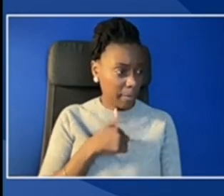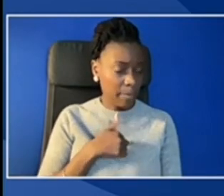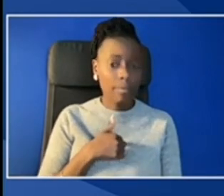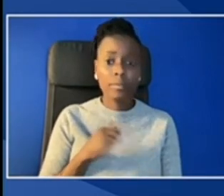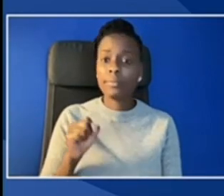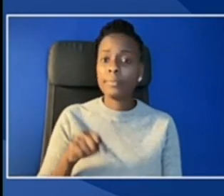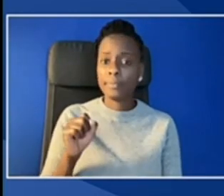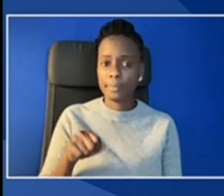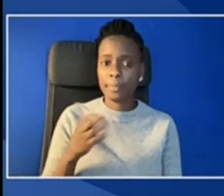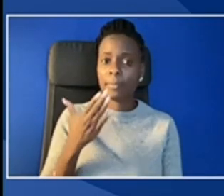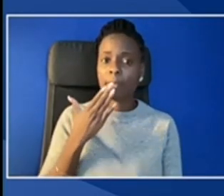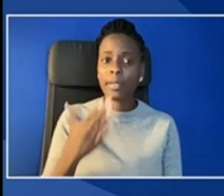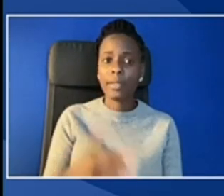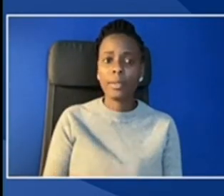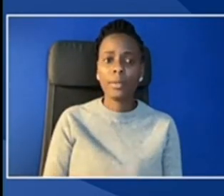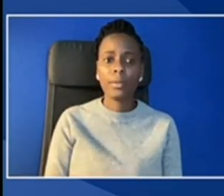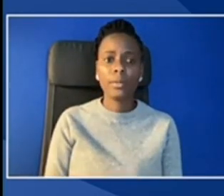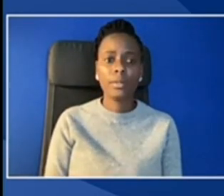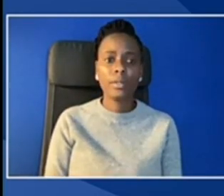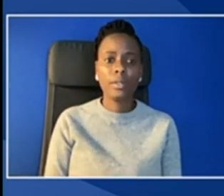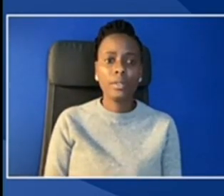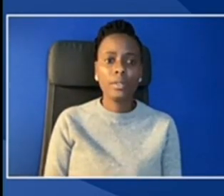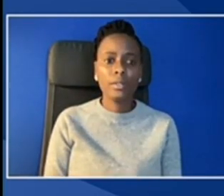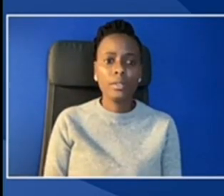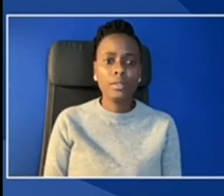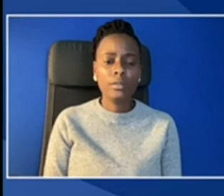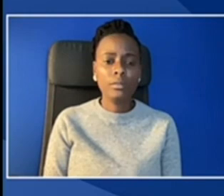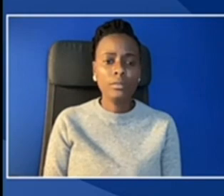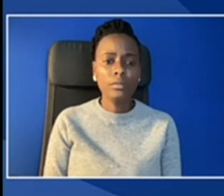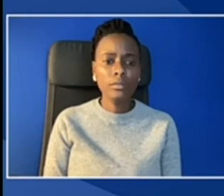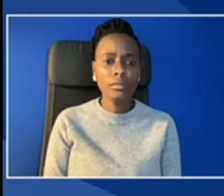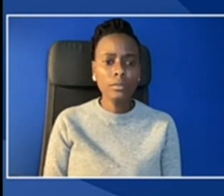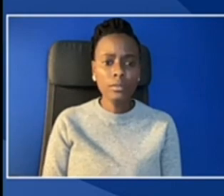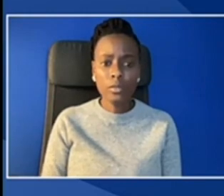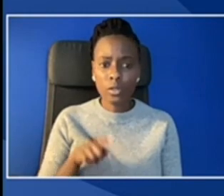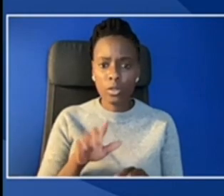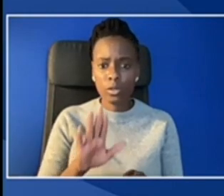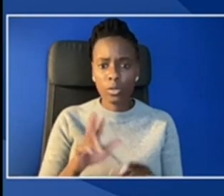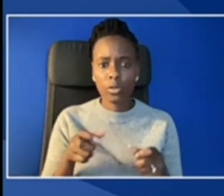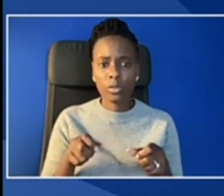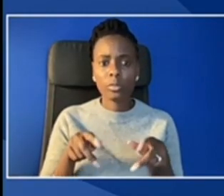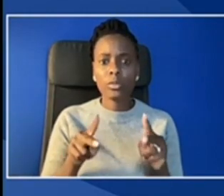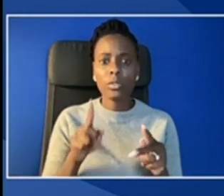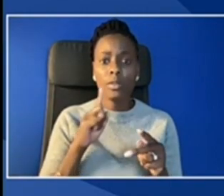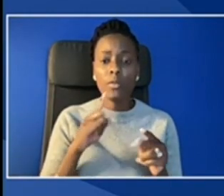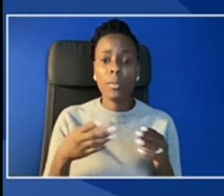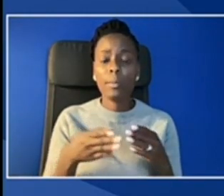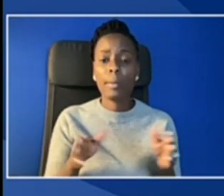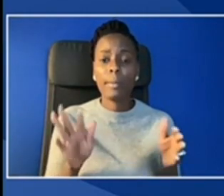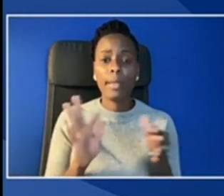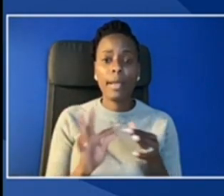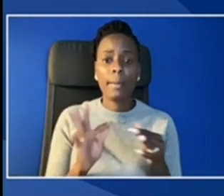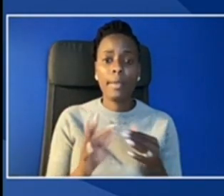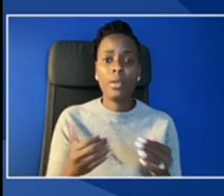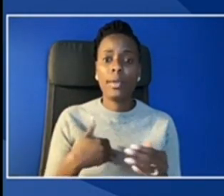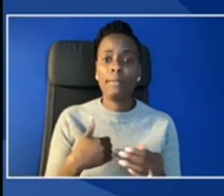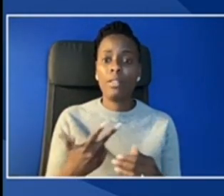Fantastic. This- you've got- this is your opportunity for public comment. You have three minutes with a 30-second